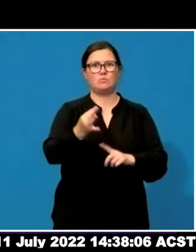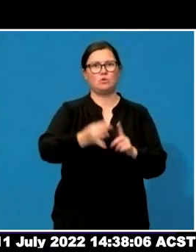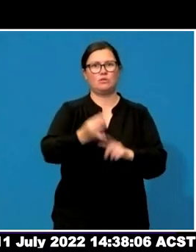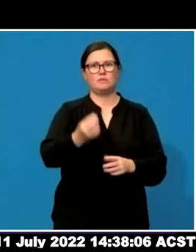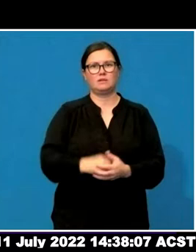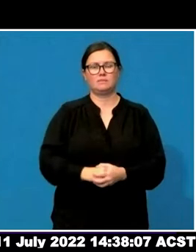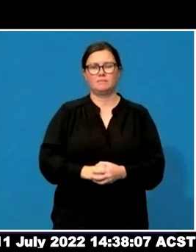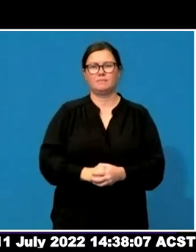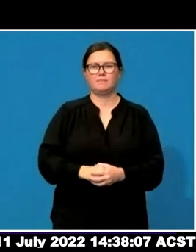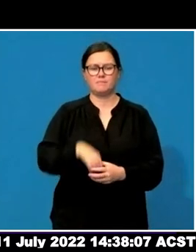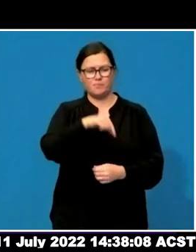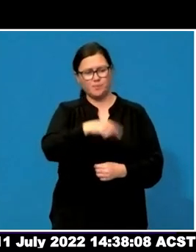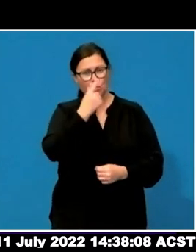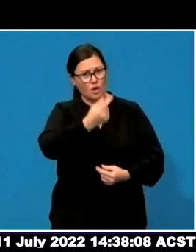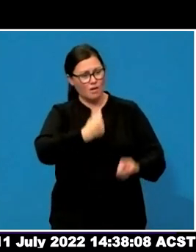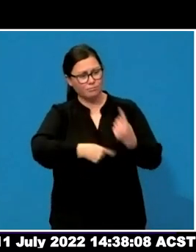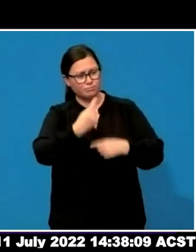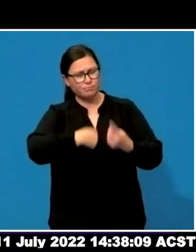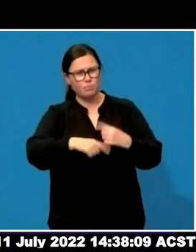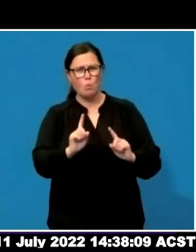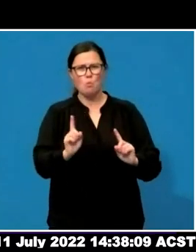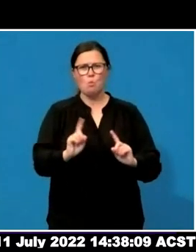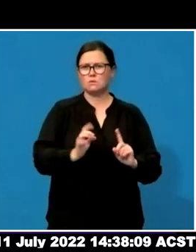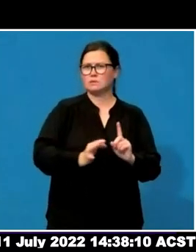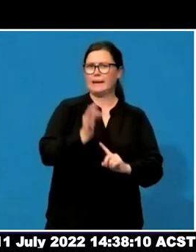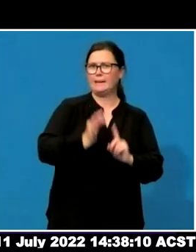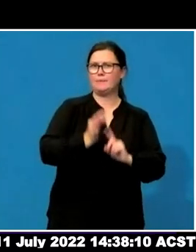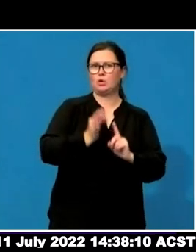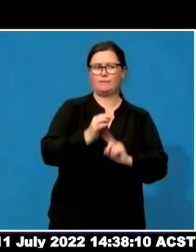improvement, based on your experience, that you would recommend for consideration by the